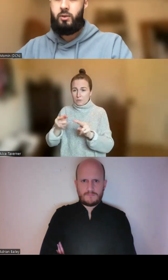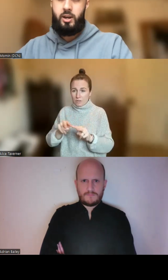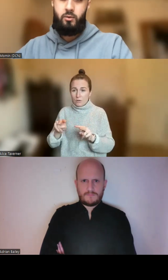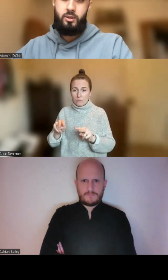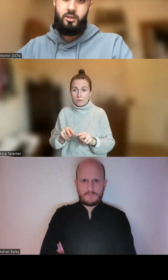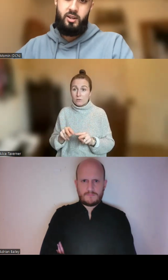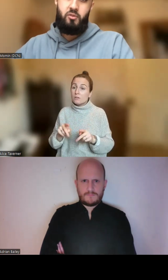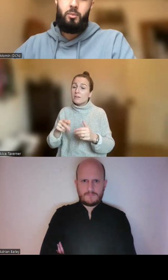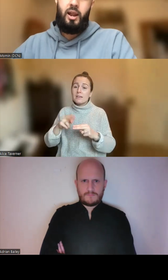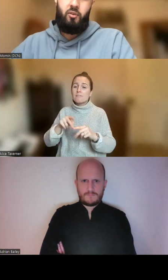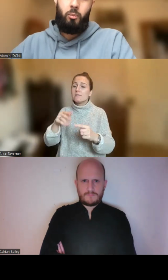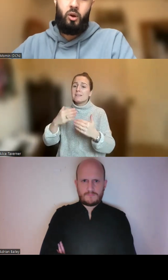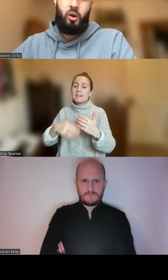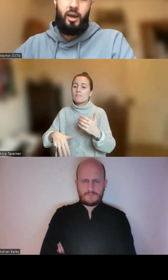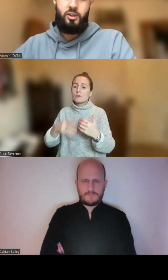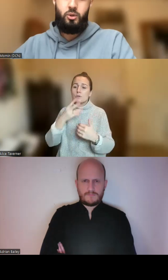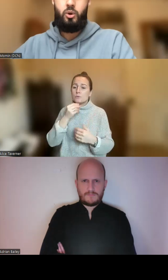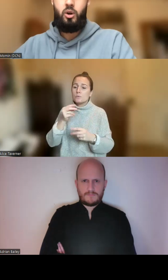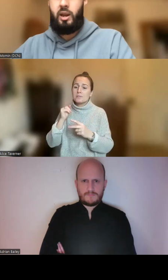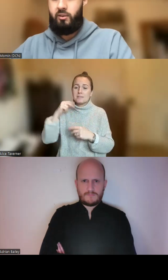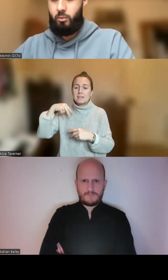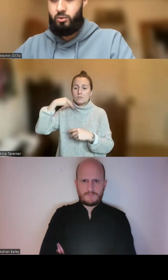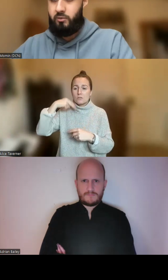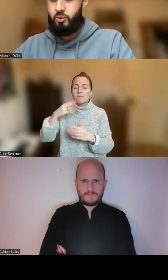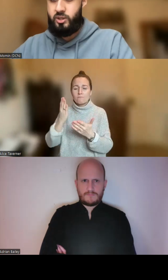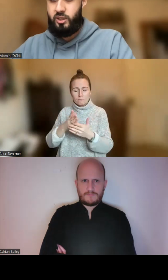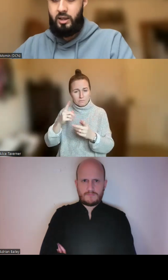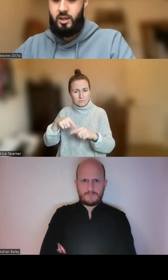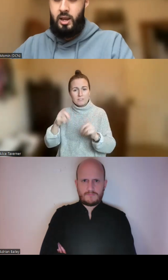it's a very different platform compared to other platforms you might've used in the past.